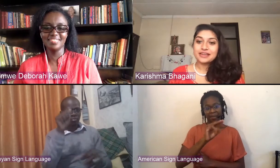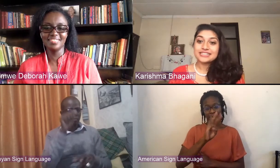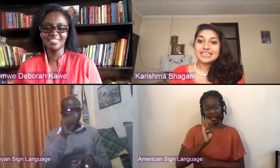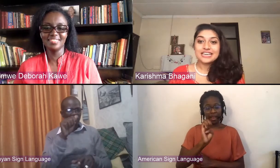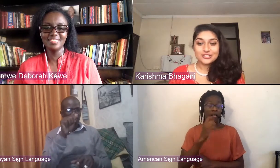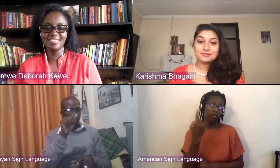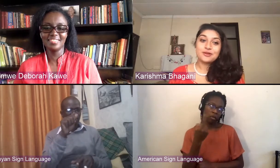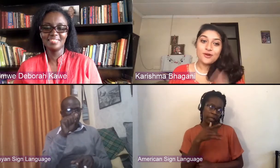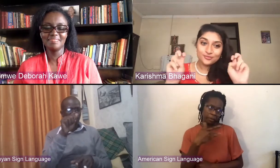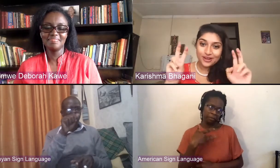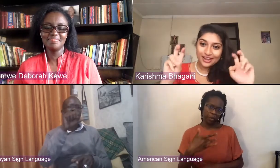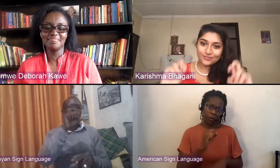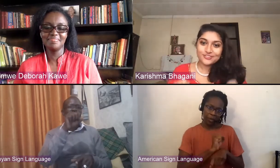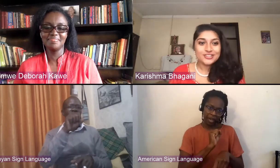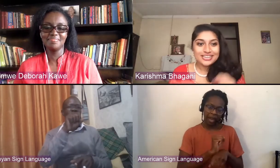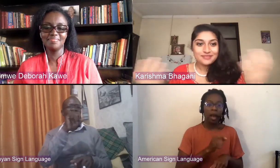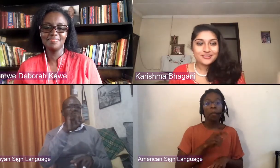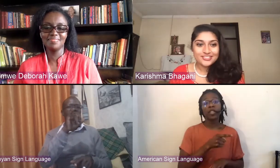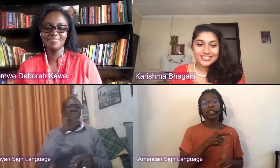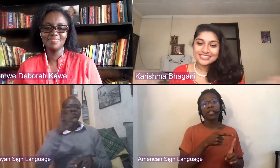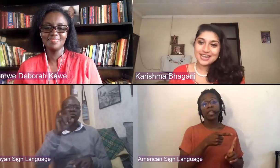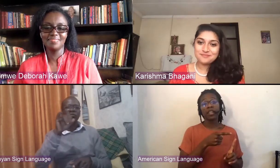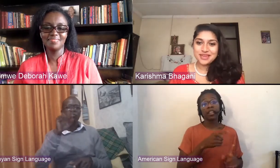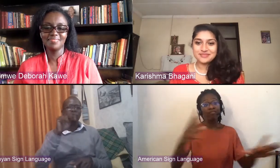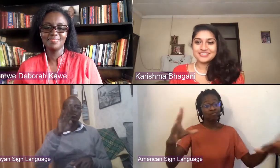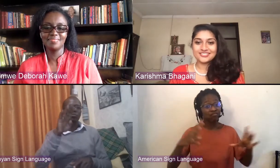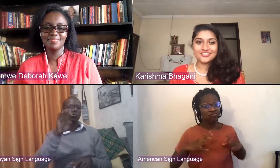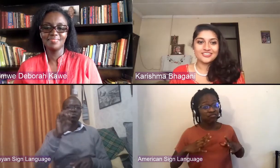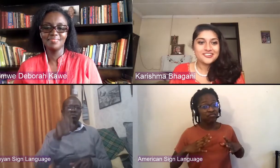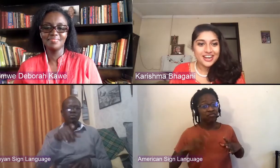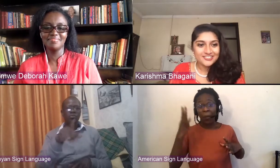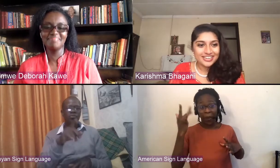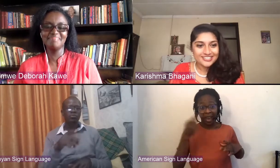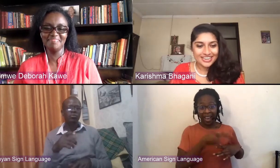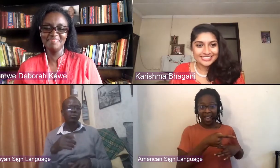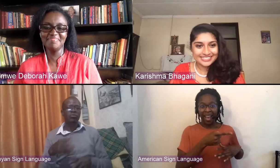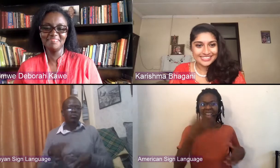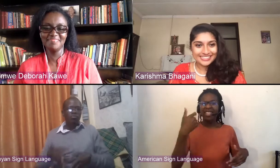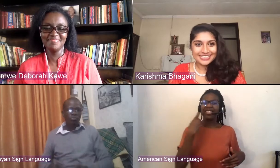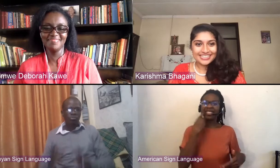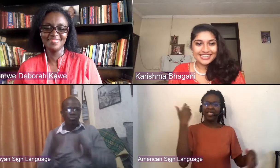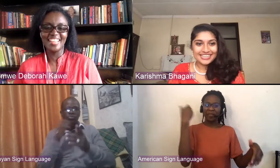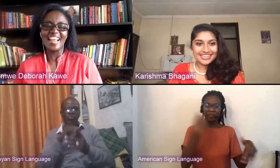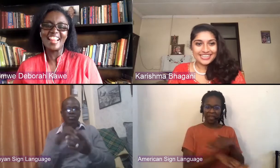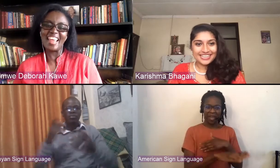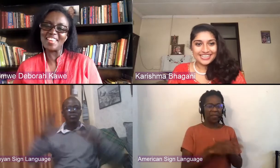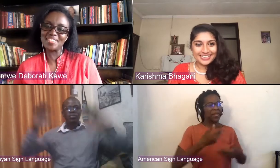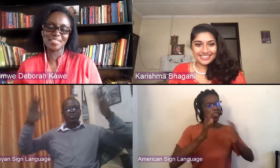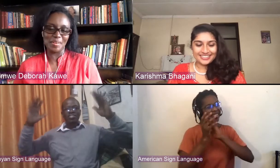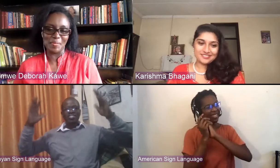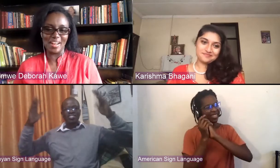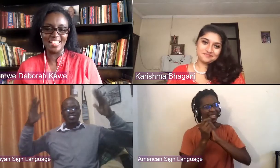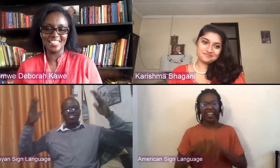but she's been off work officially because she just had a baby. So congratulations. Thank you so much.